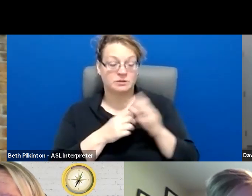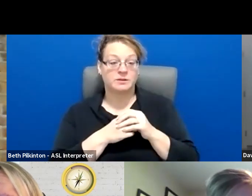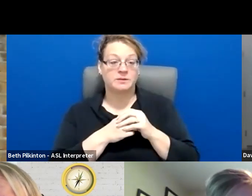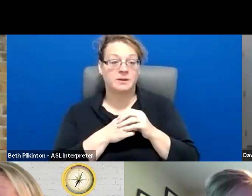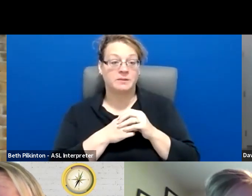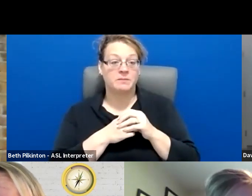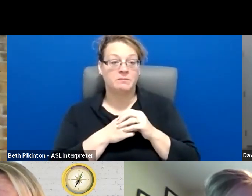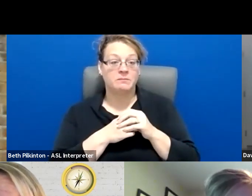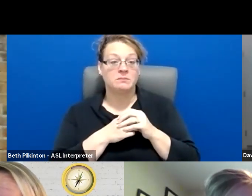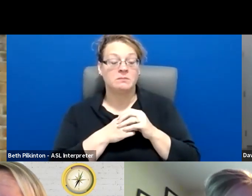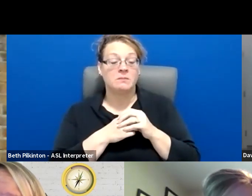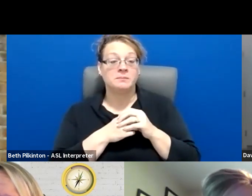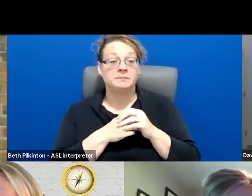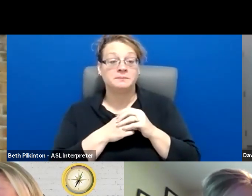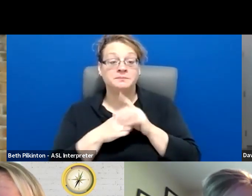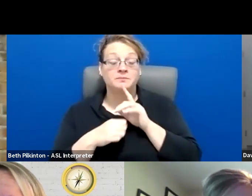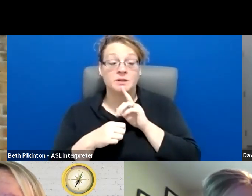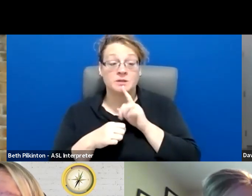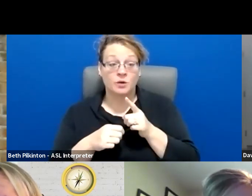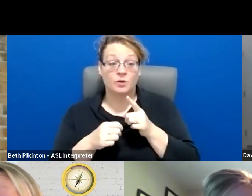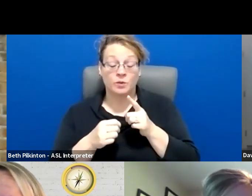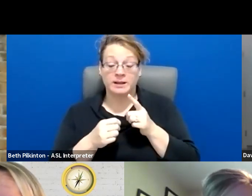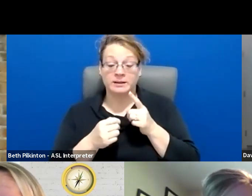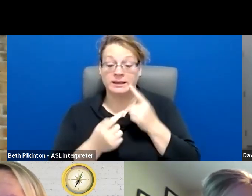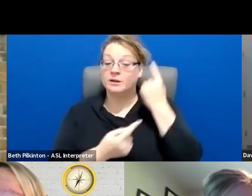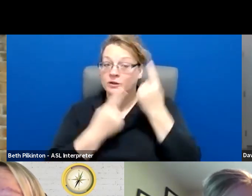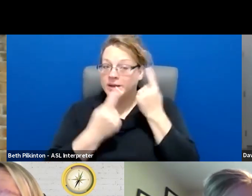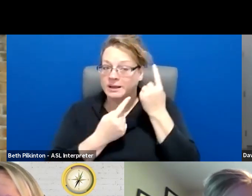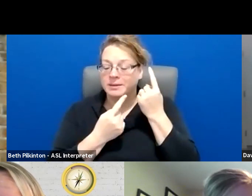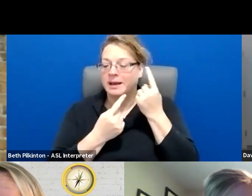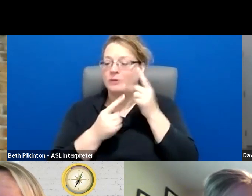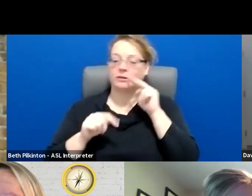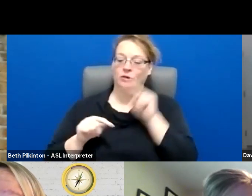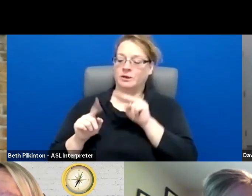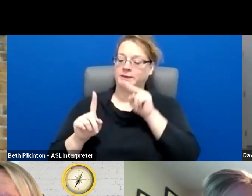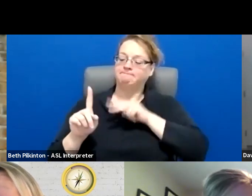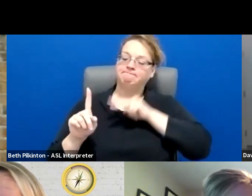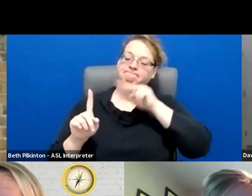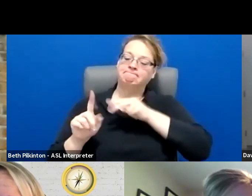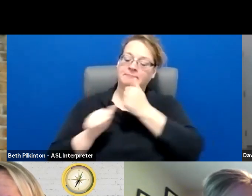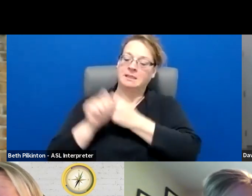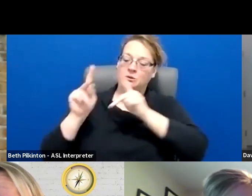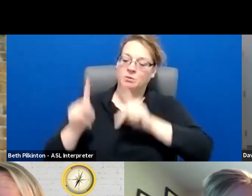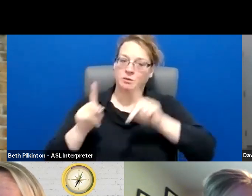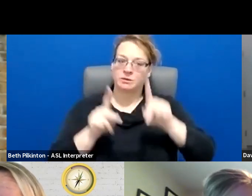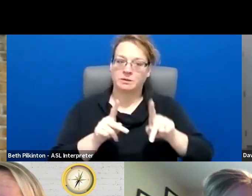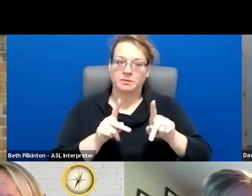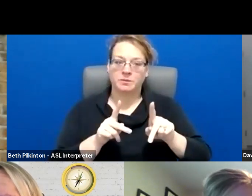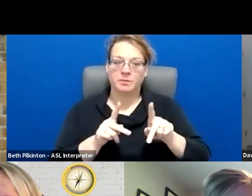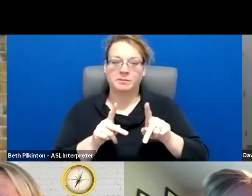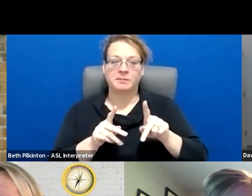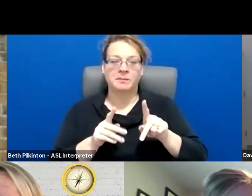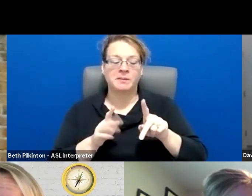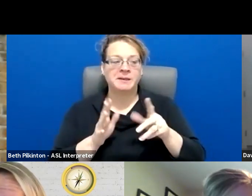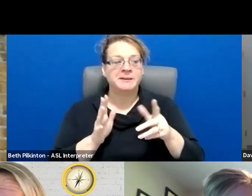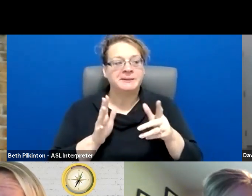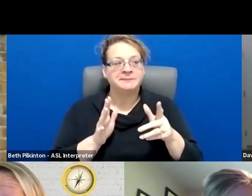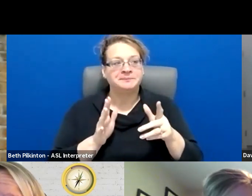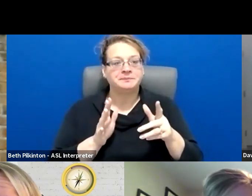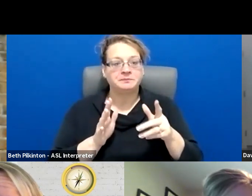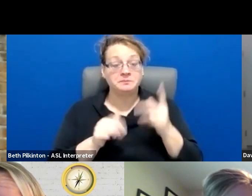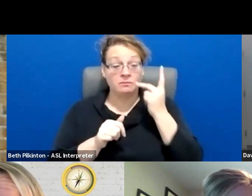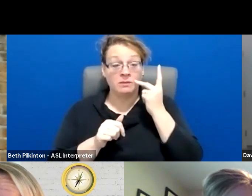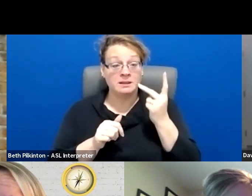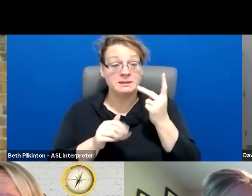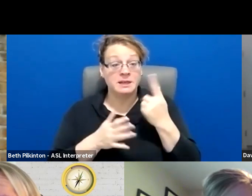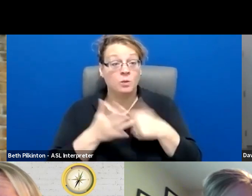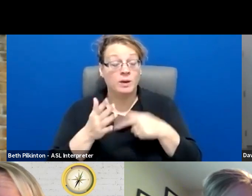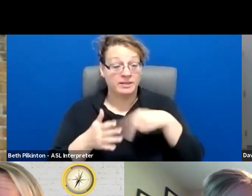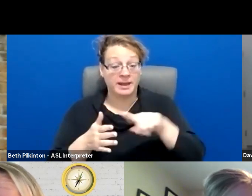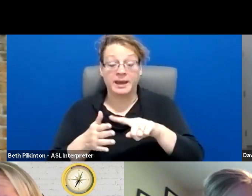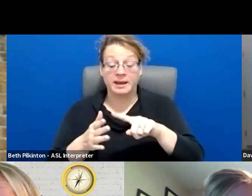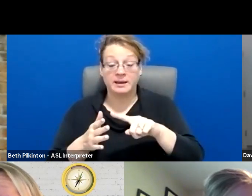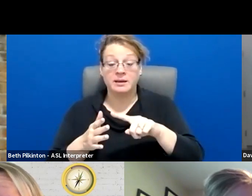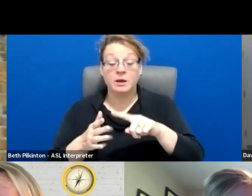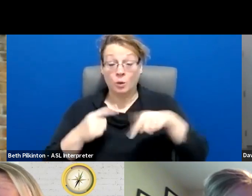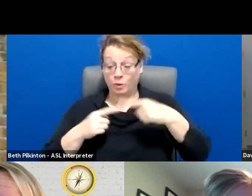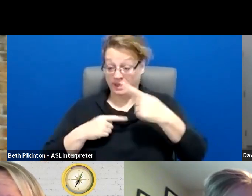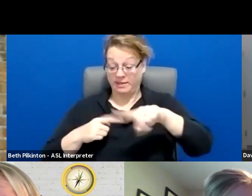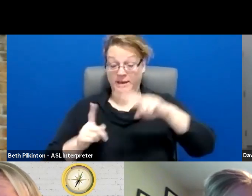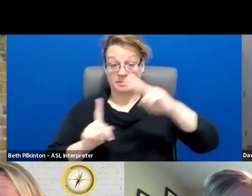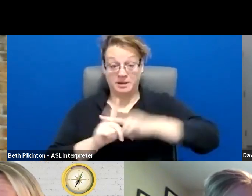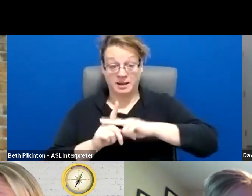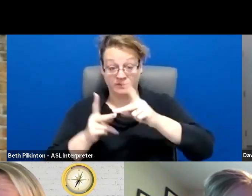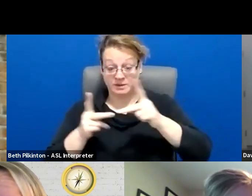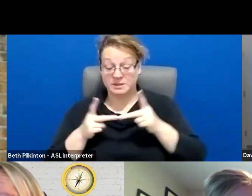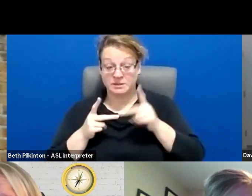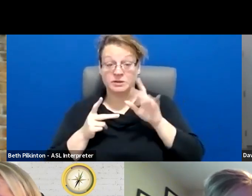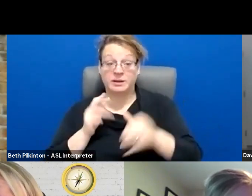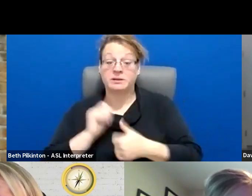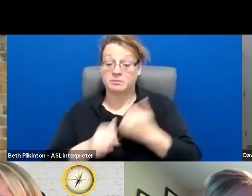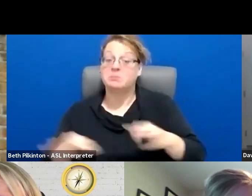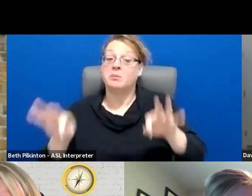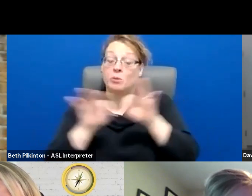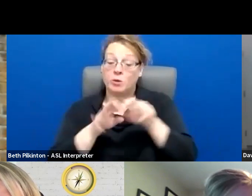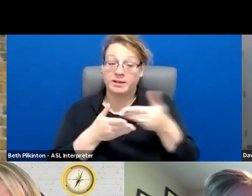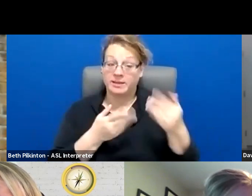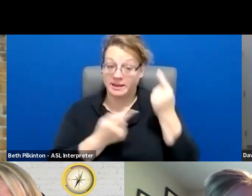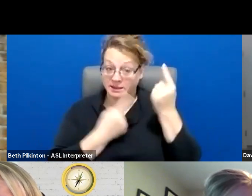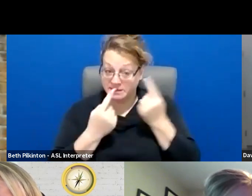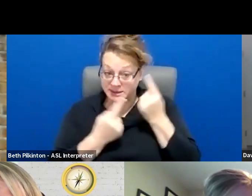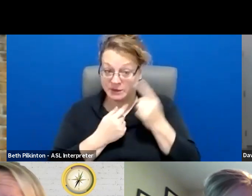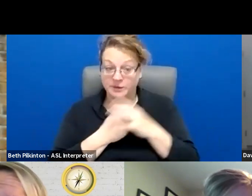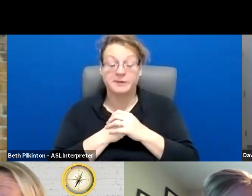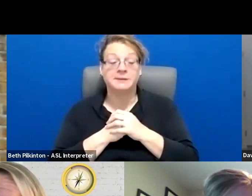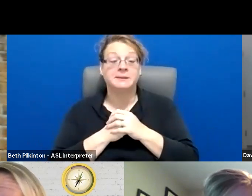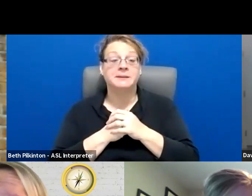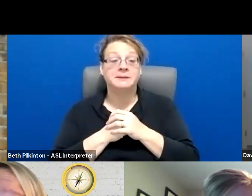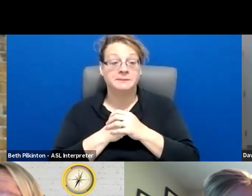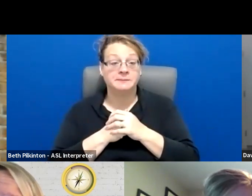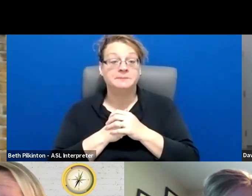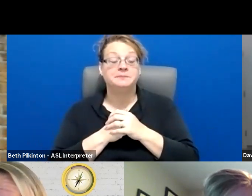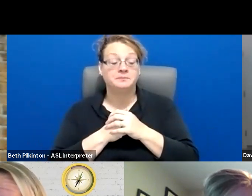In certain skills should be considered specific to the position.